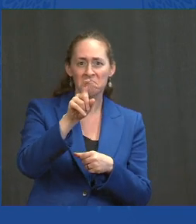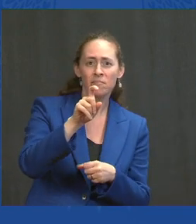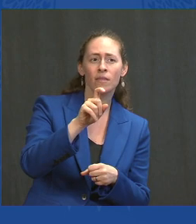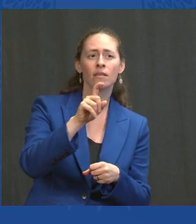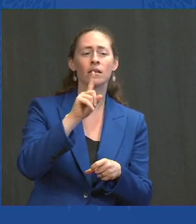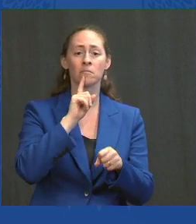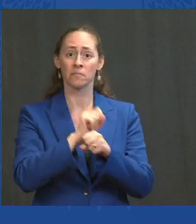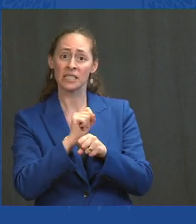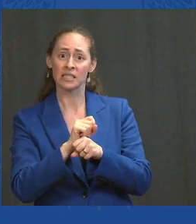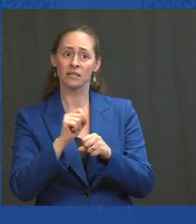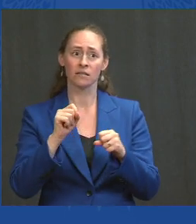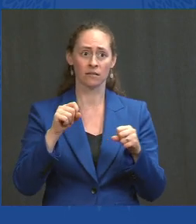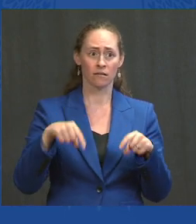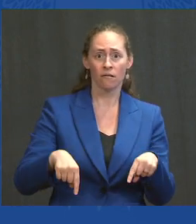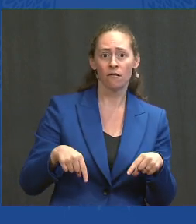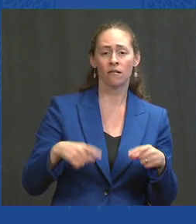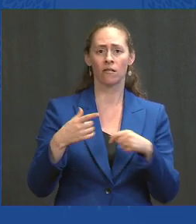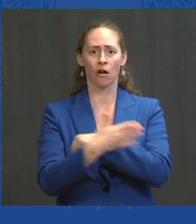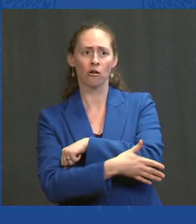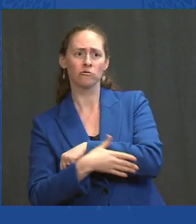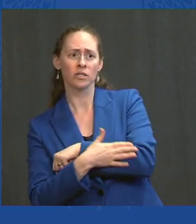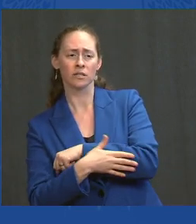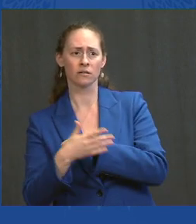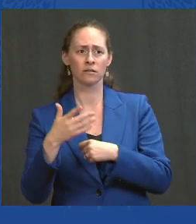as a country of possibilities than our president.